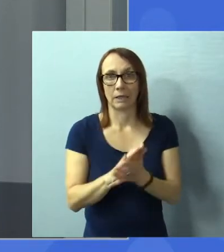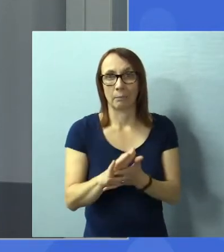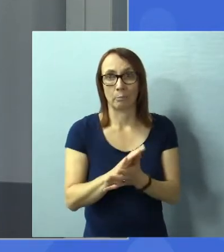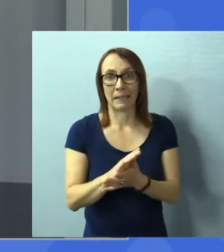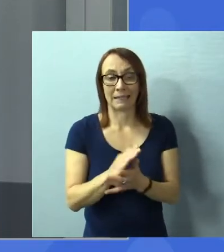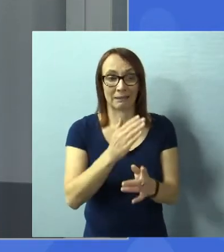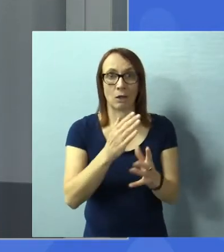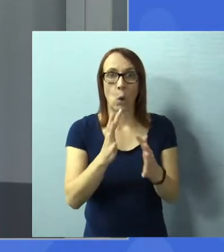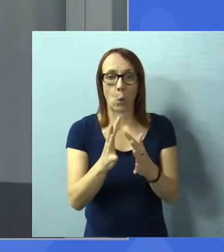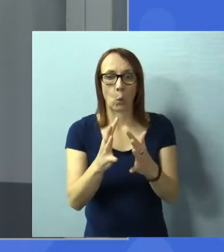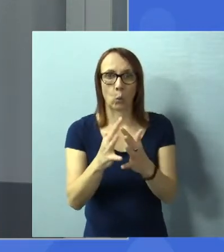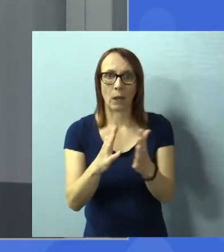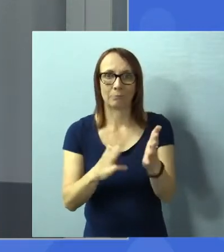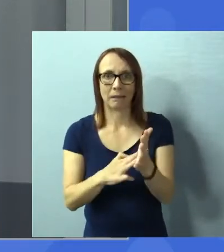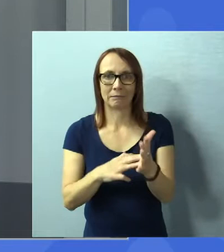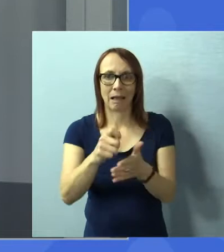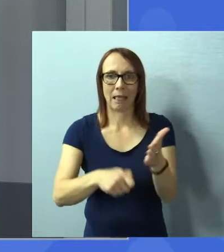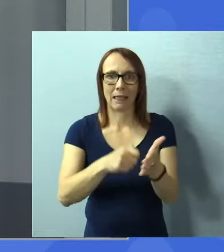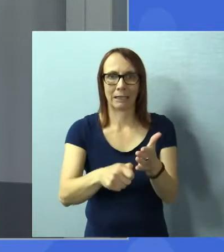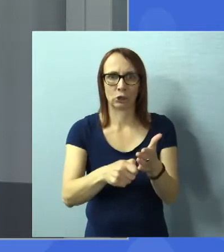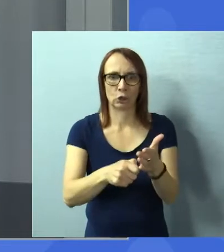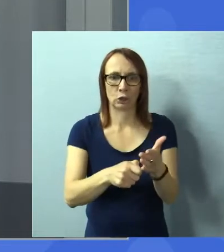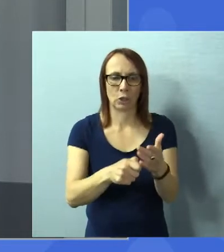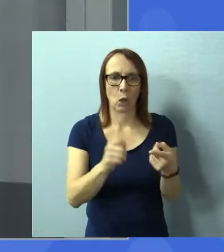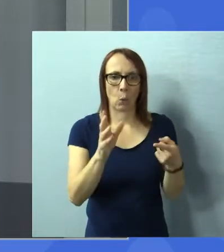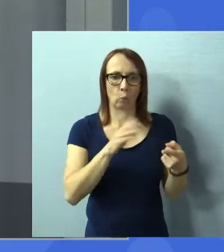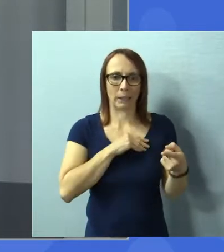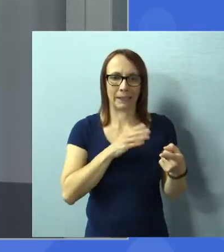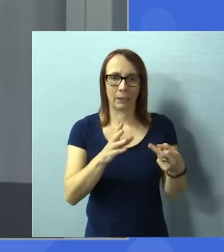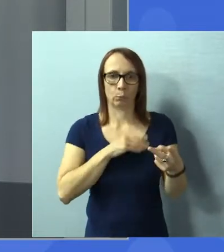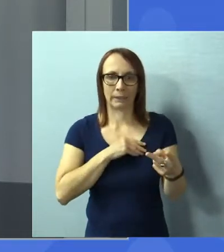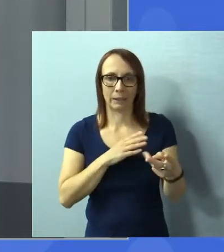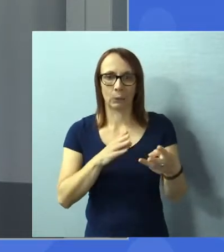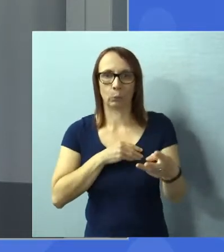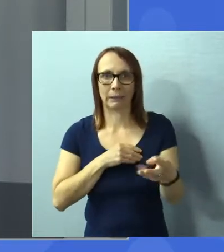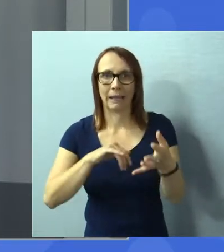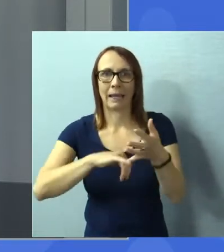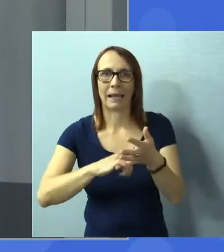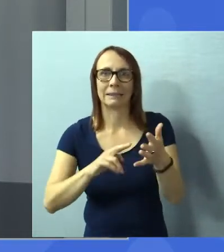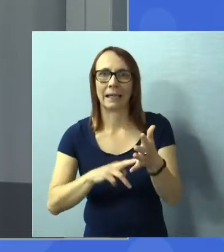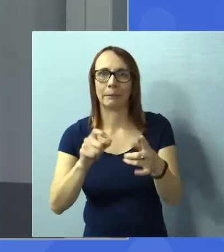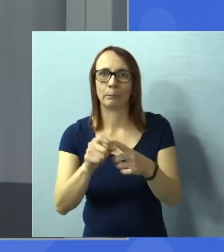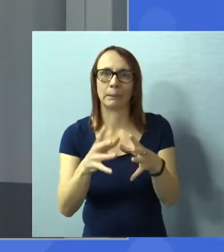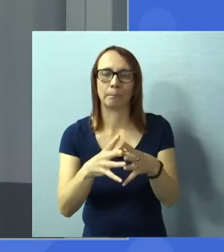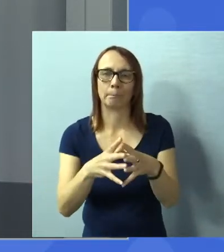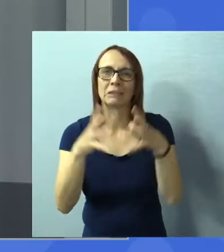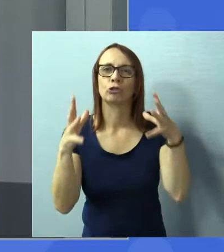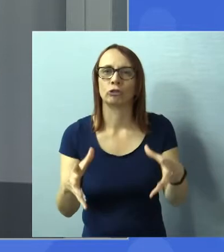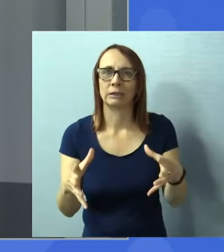rule where where there has been a majority of SNP a pro-independence majority elected to that chamber or at least to the Scottish seats in that